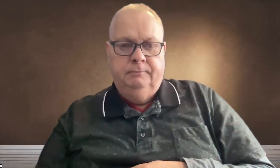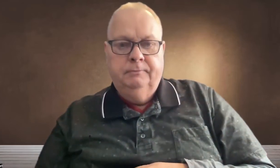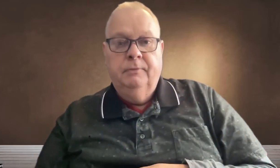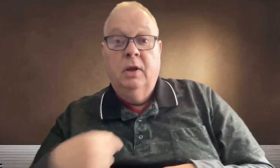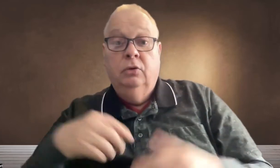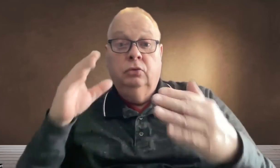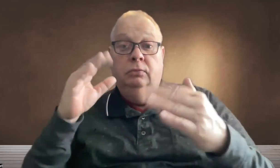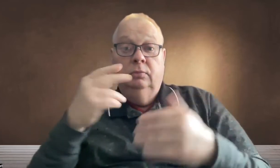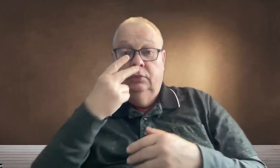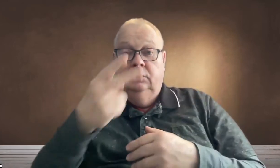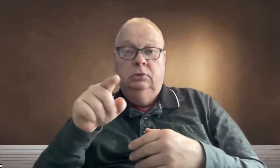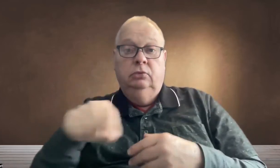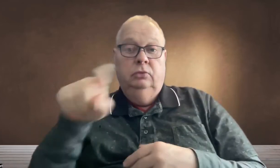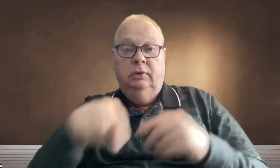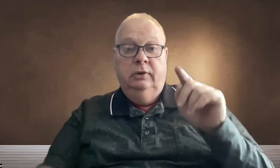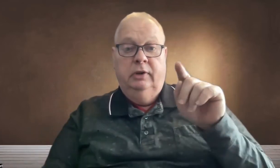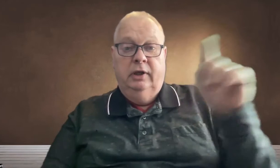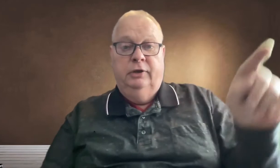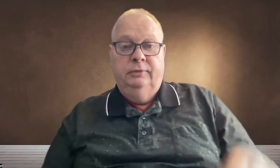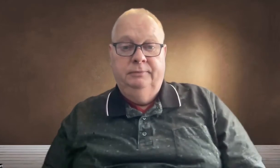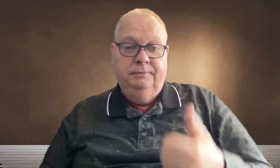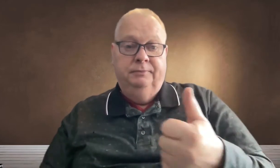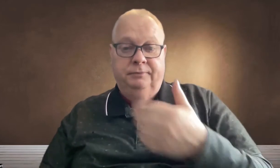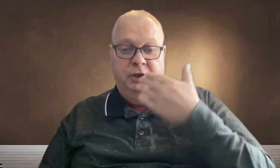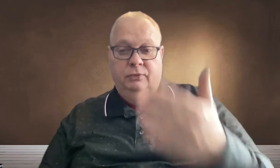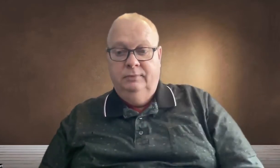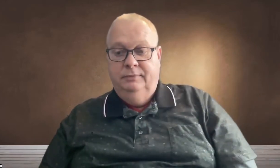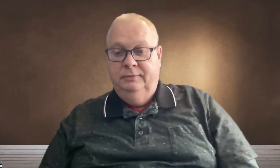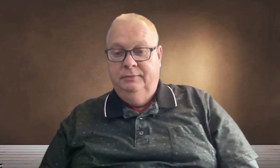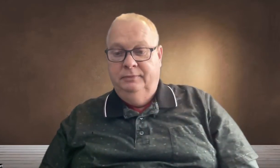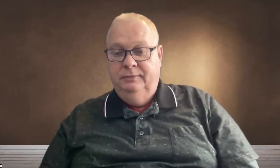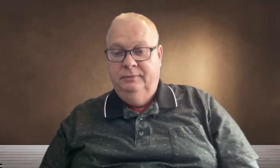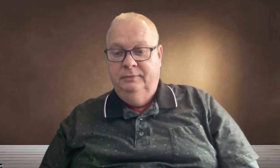So I hope to see you there! Thank you!